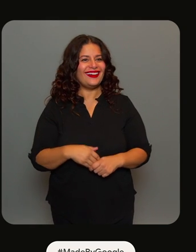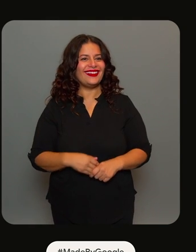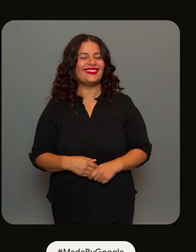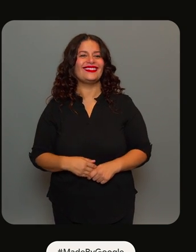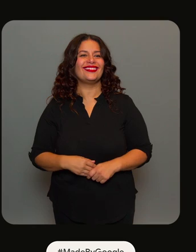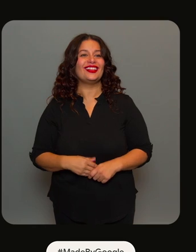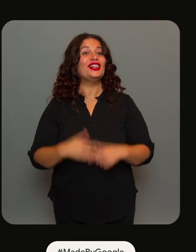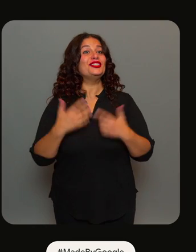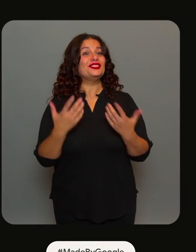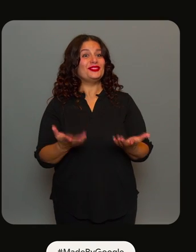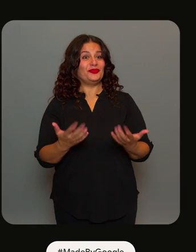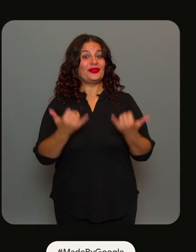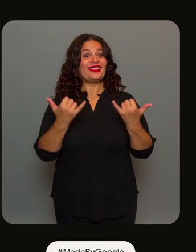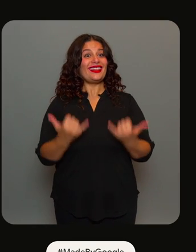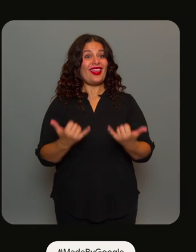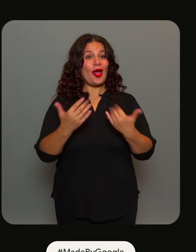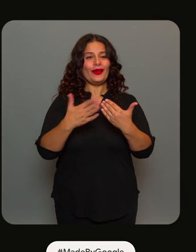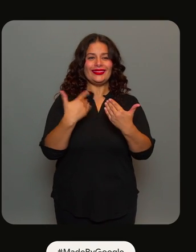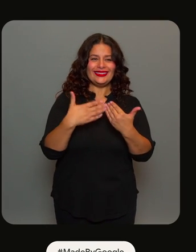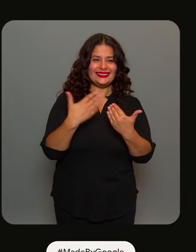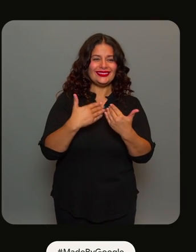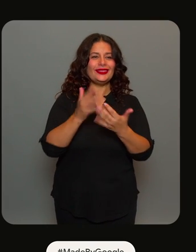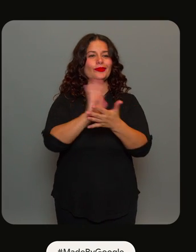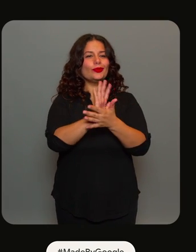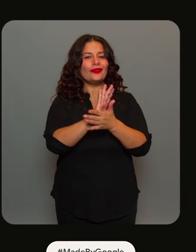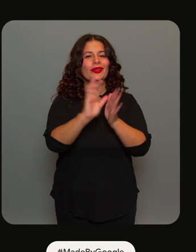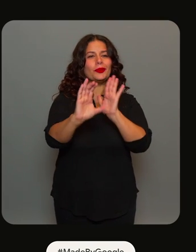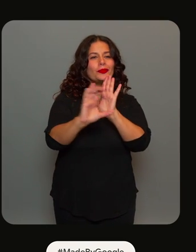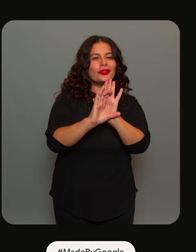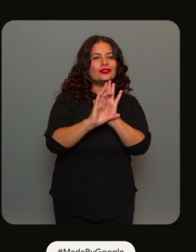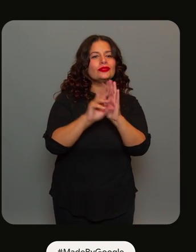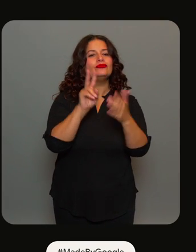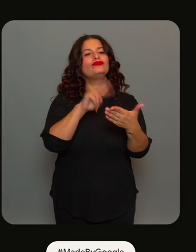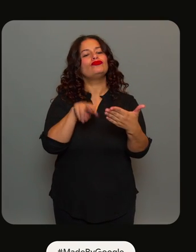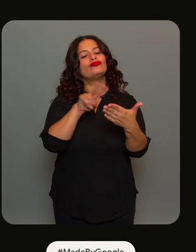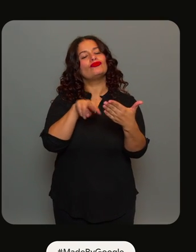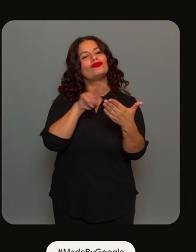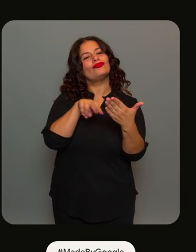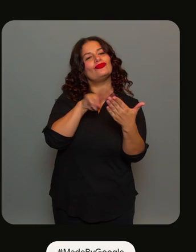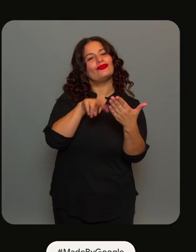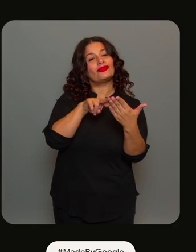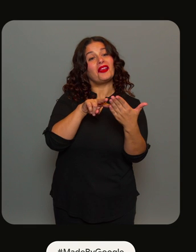We're making it easy to move your media, too. If you're watching a video on your phone, you can cast it to